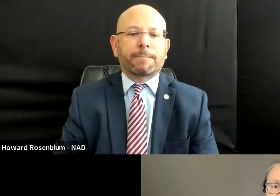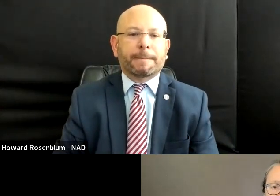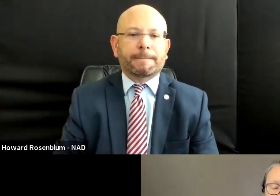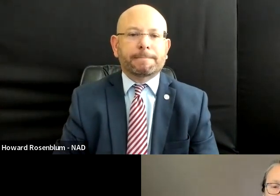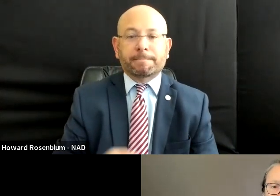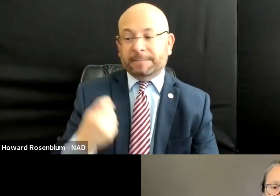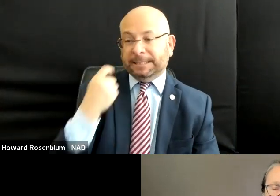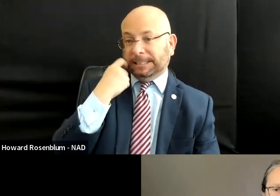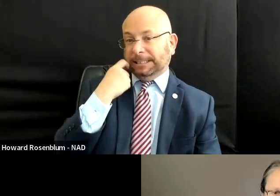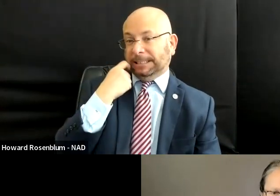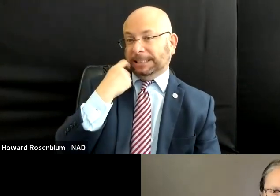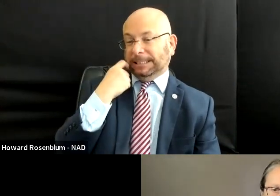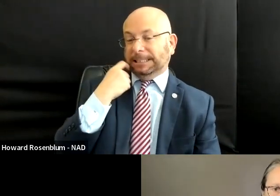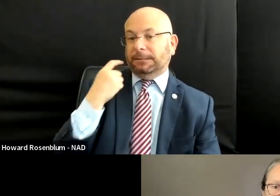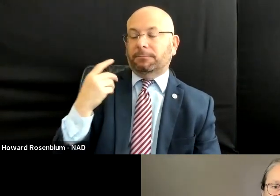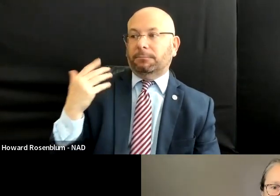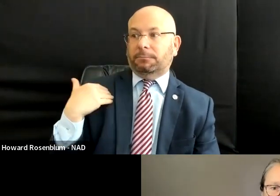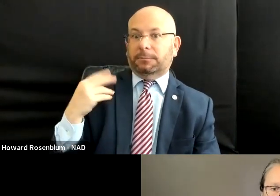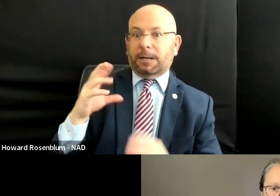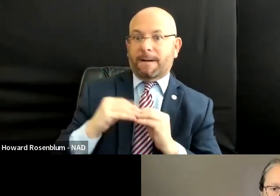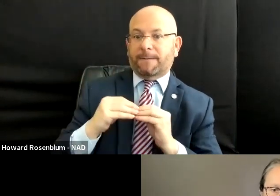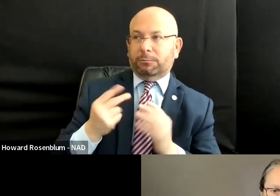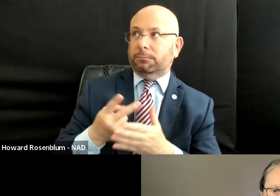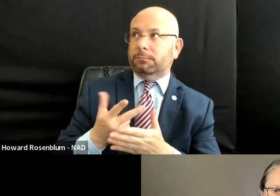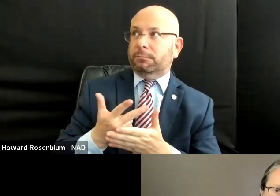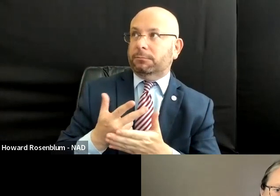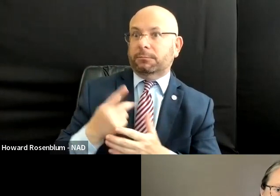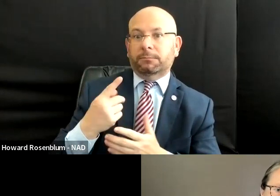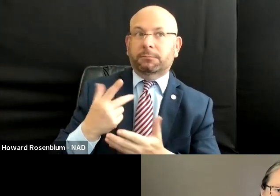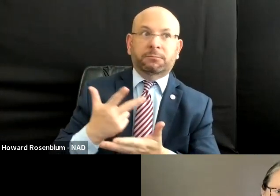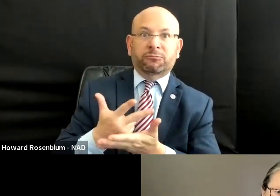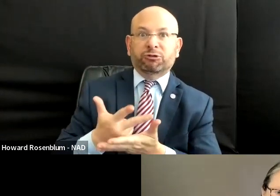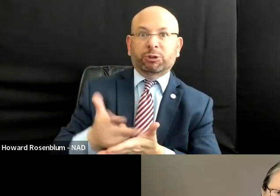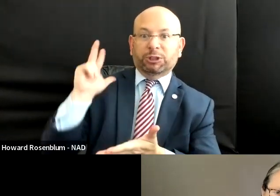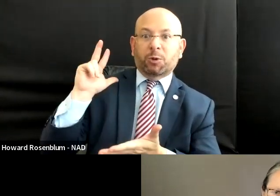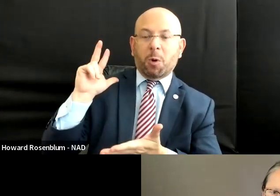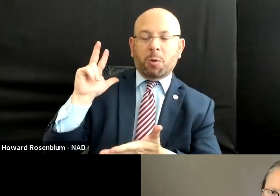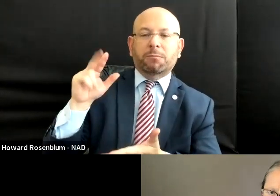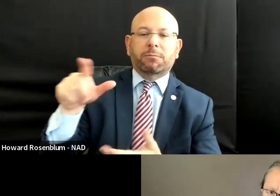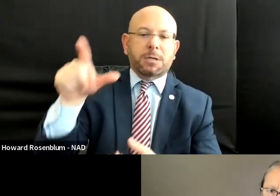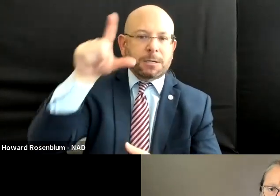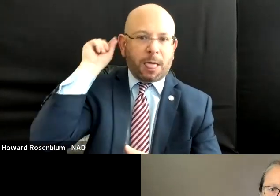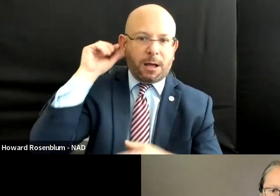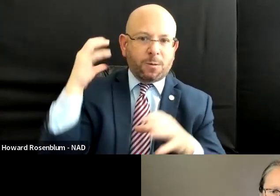history, culture, current events, so people are instructed to answer questions